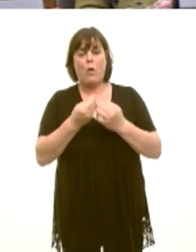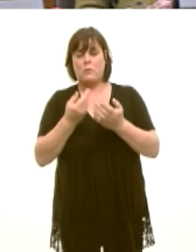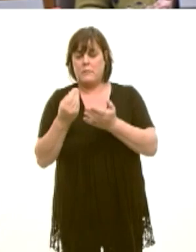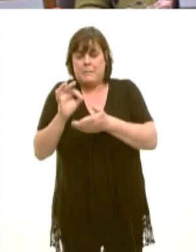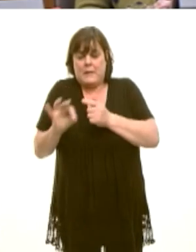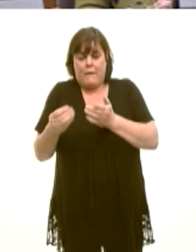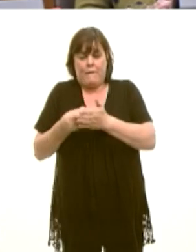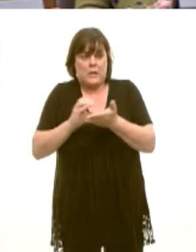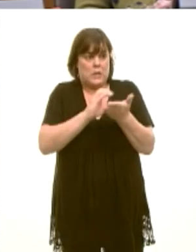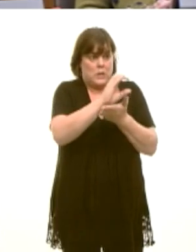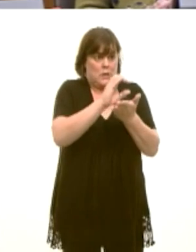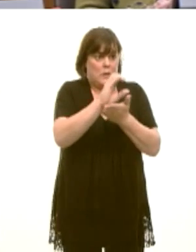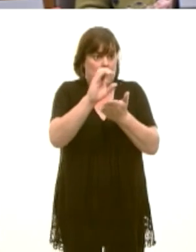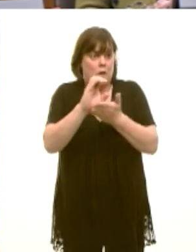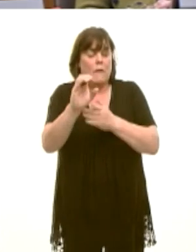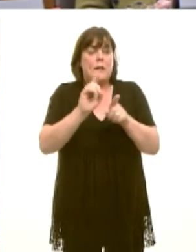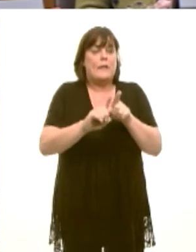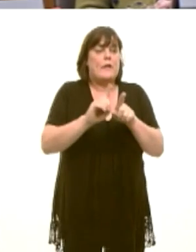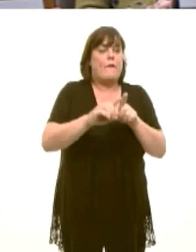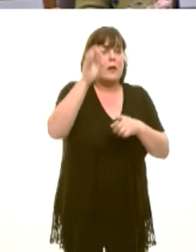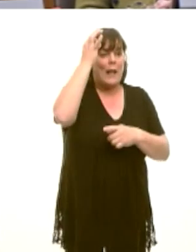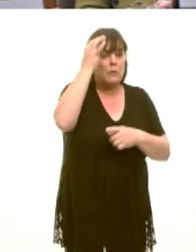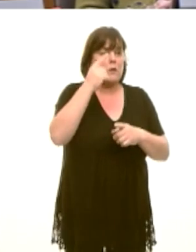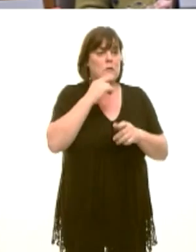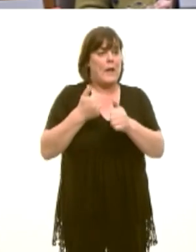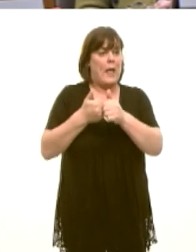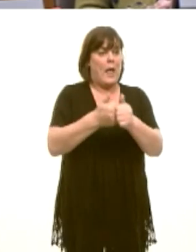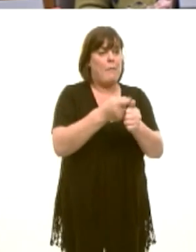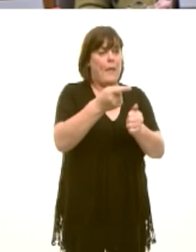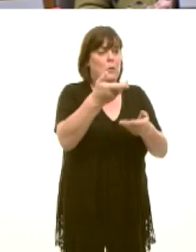local authority, specifically to fund some of their mapping and consultation duties under